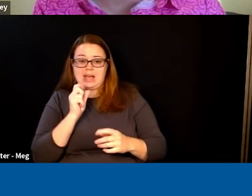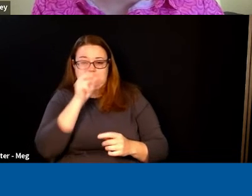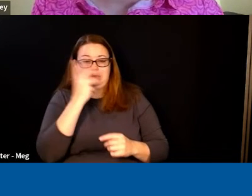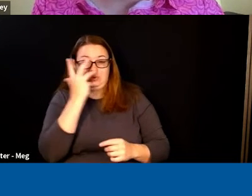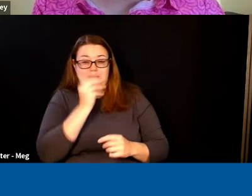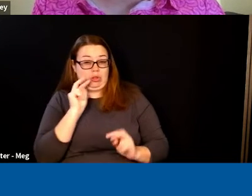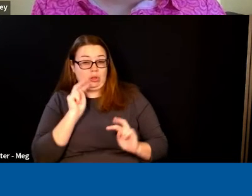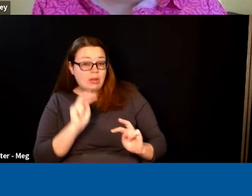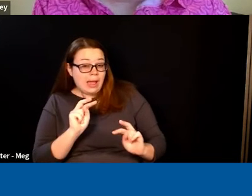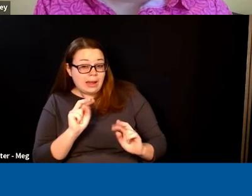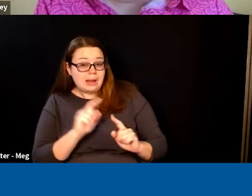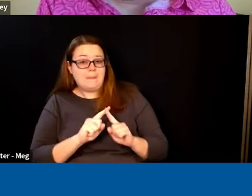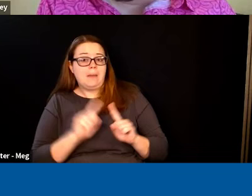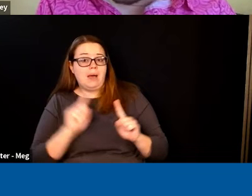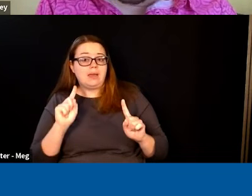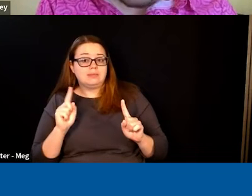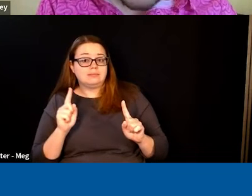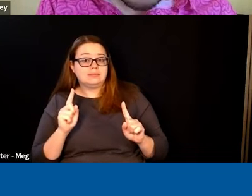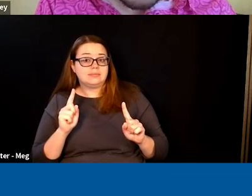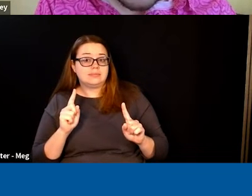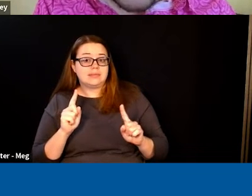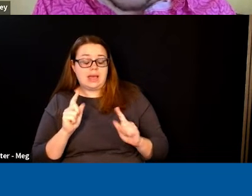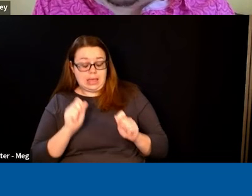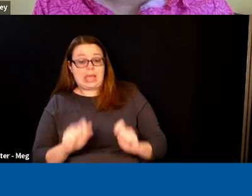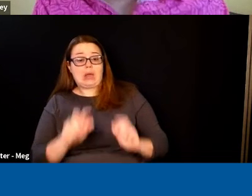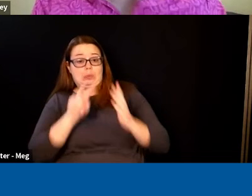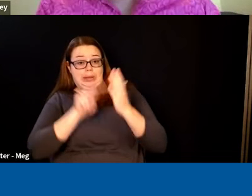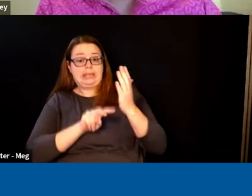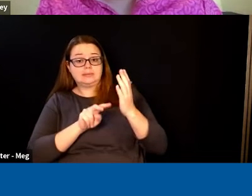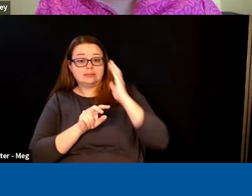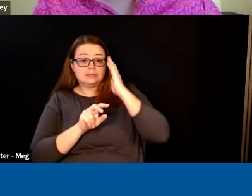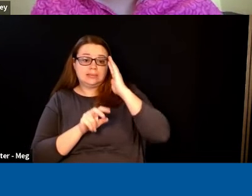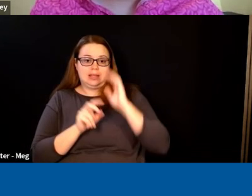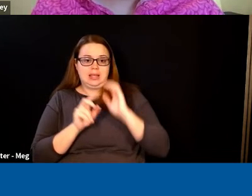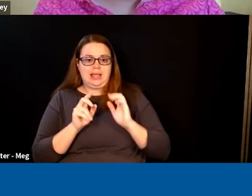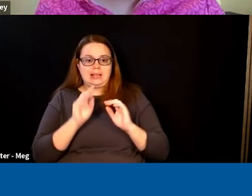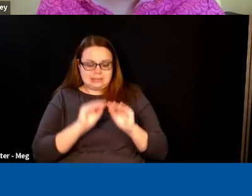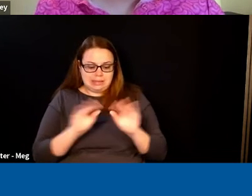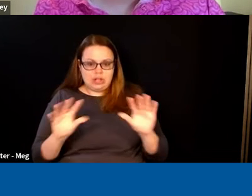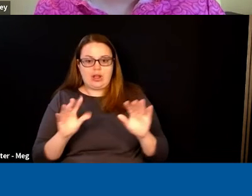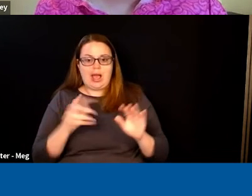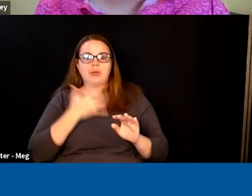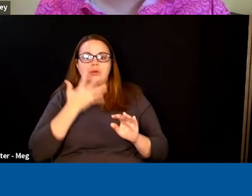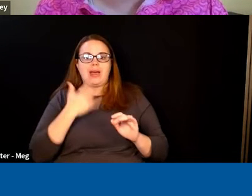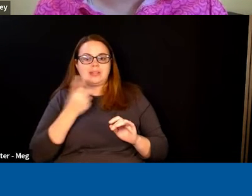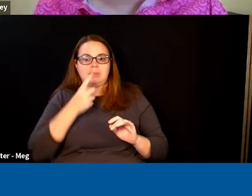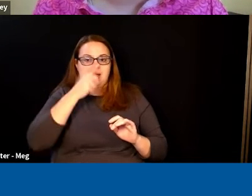as an individual, but it is legible and I don't know about you, but I'd rather have something ugly and usable